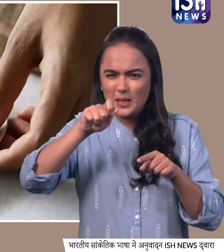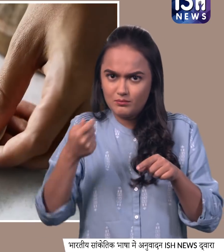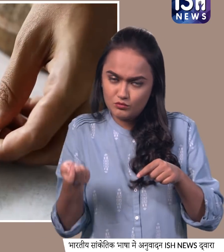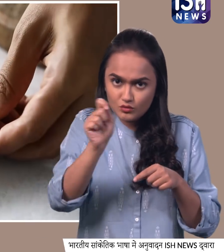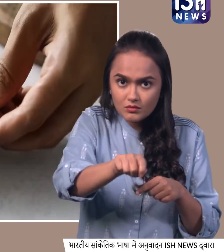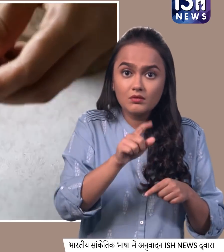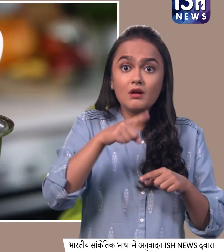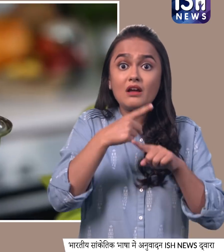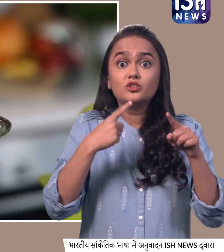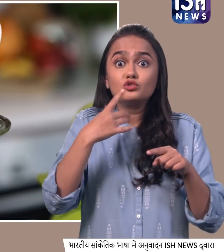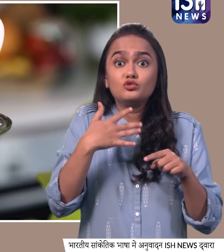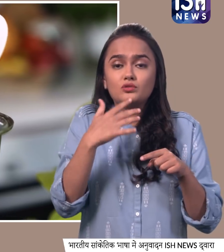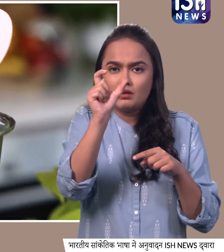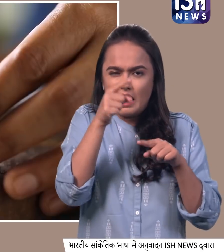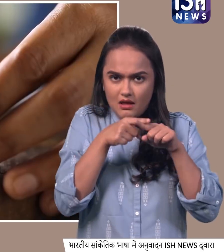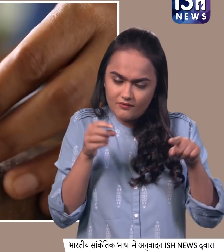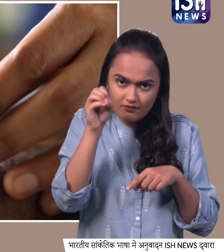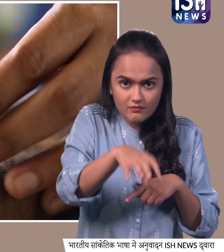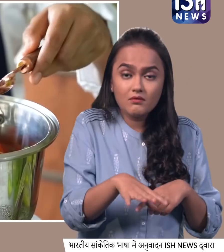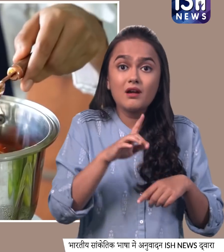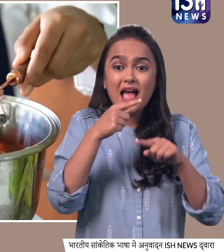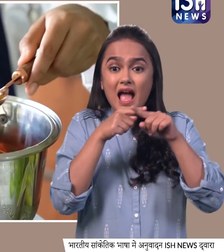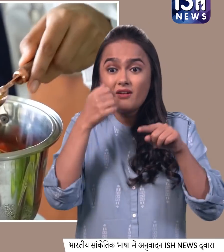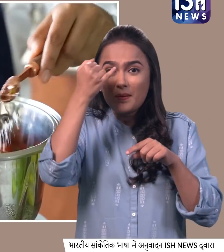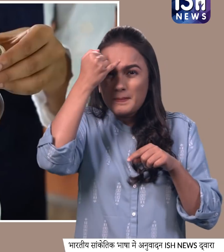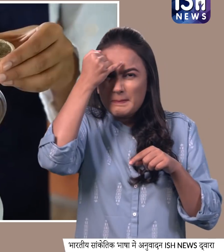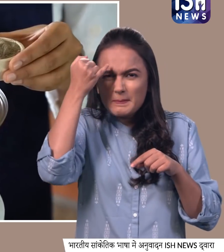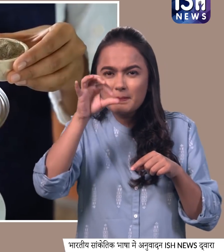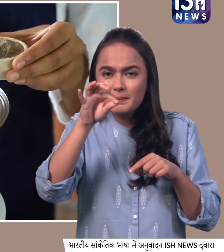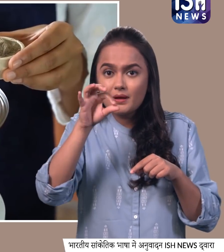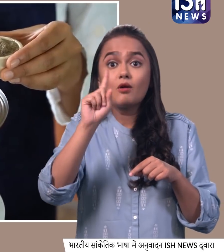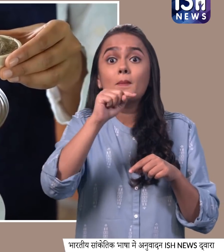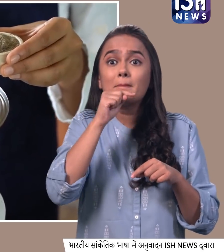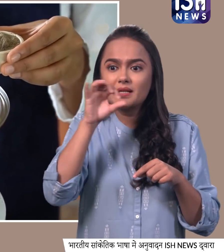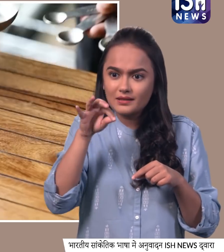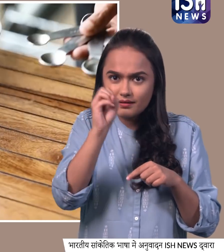1/2 chopped green chilli 1/2 tsp rock salt and a pinch of black pepper